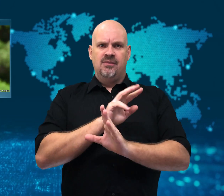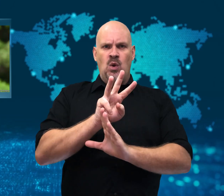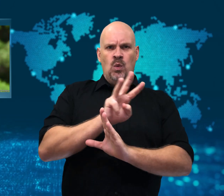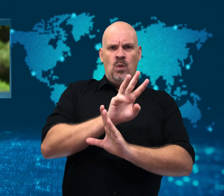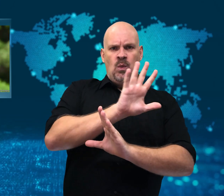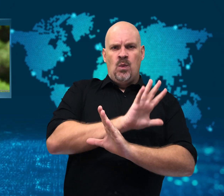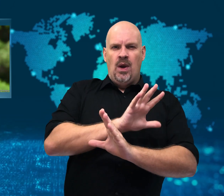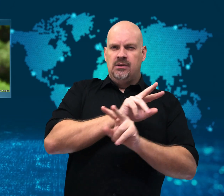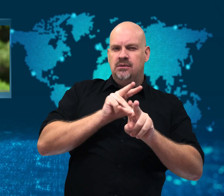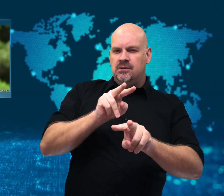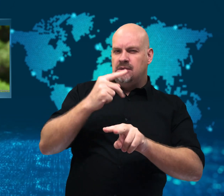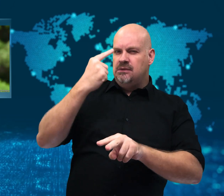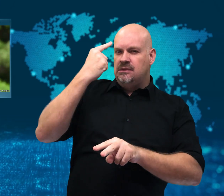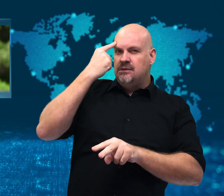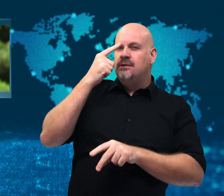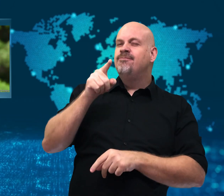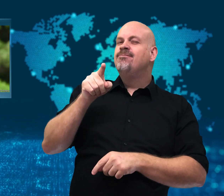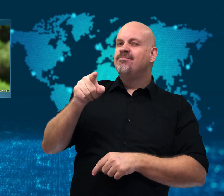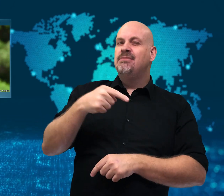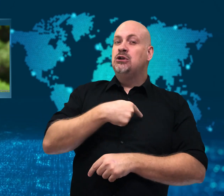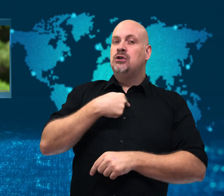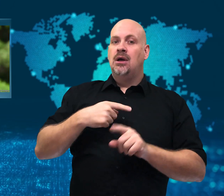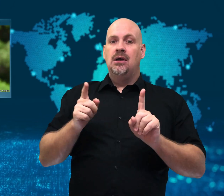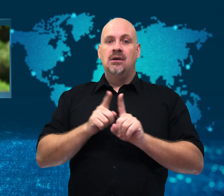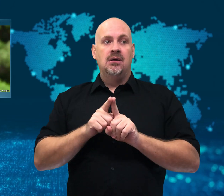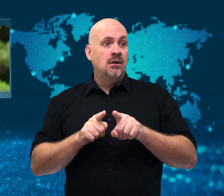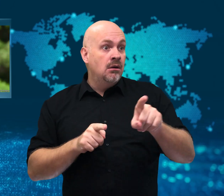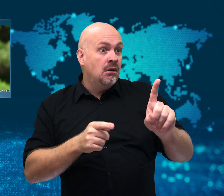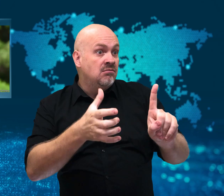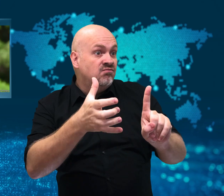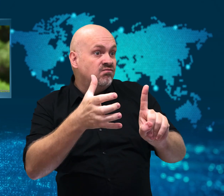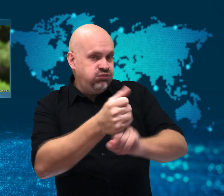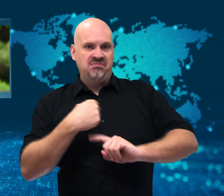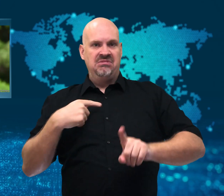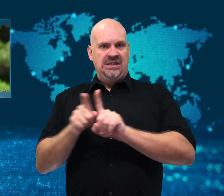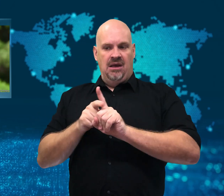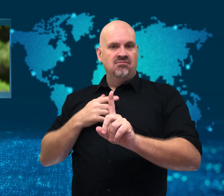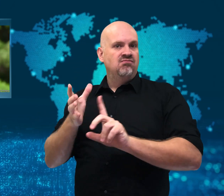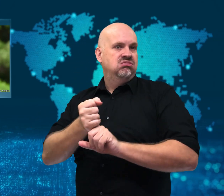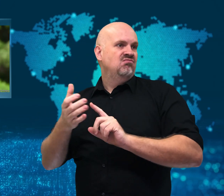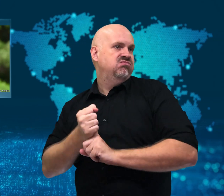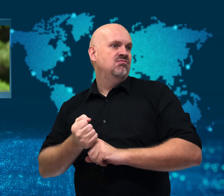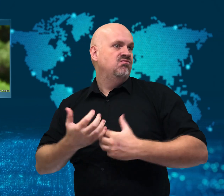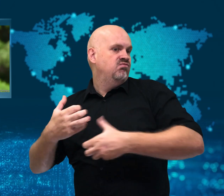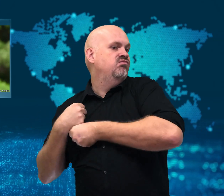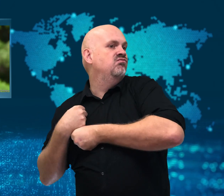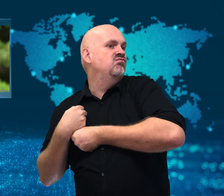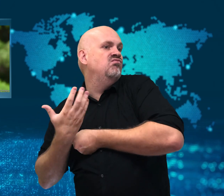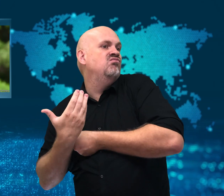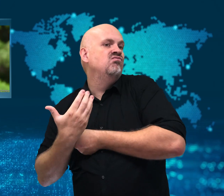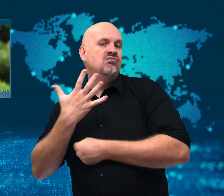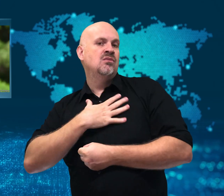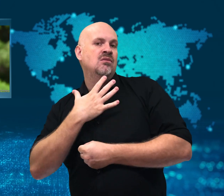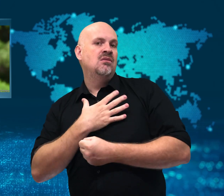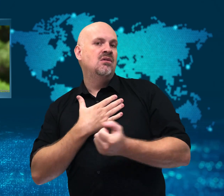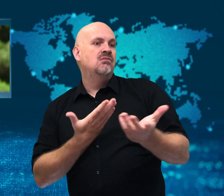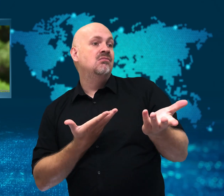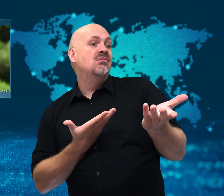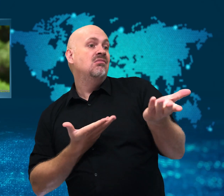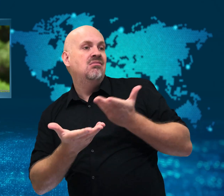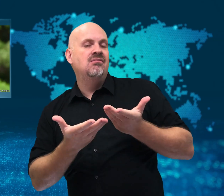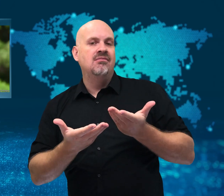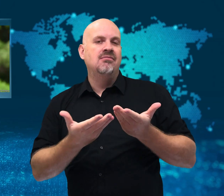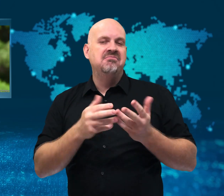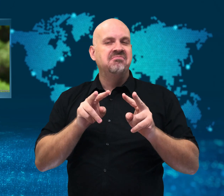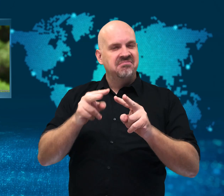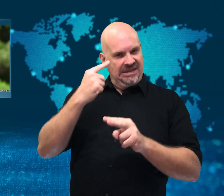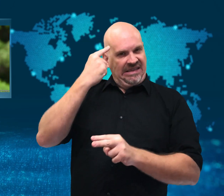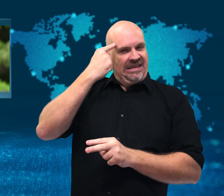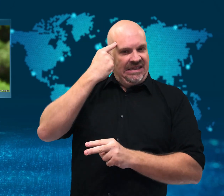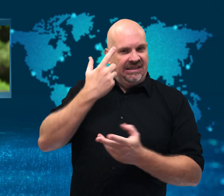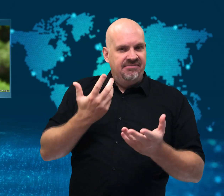arrested them as “diplomatic hostages” to pressure Meng’s release.